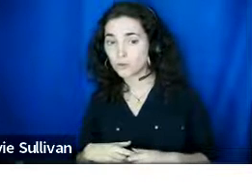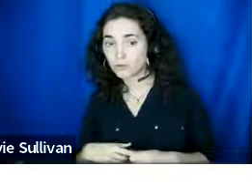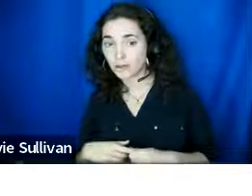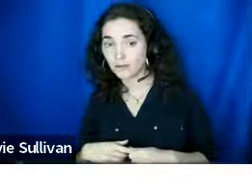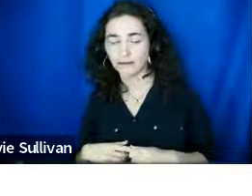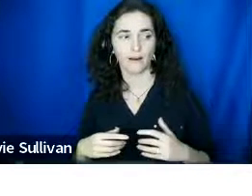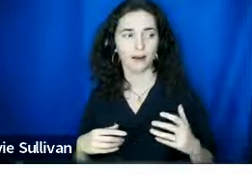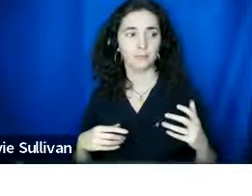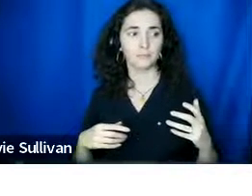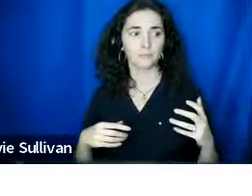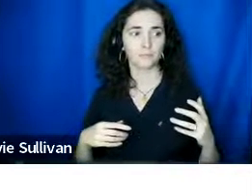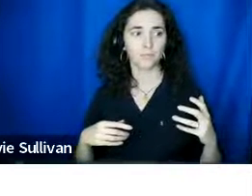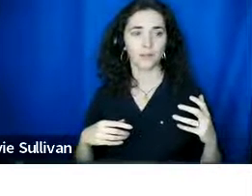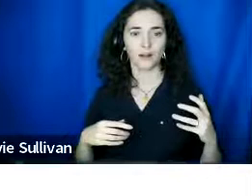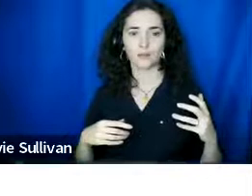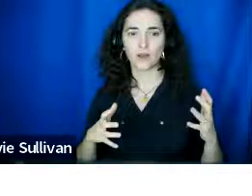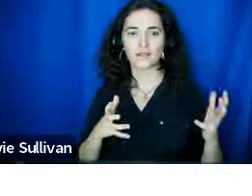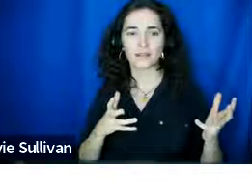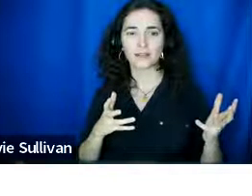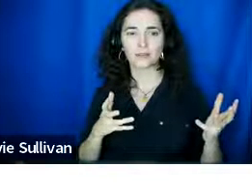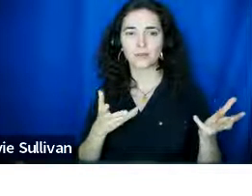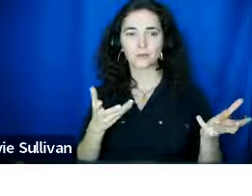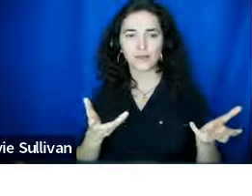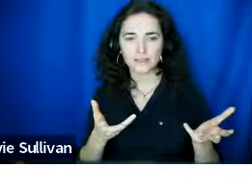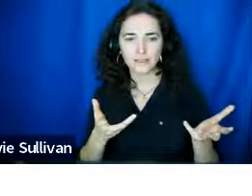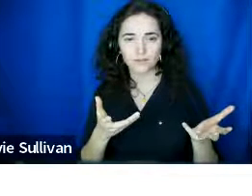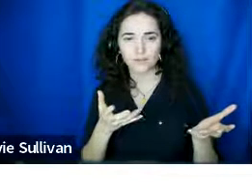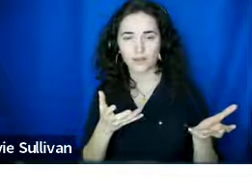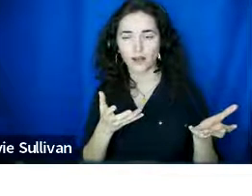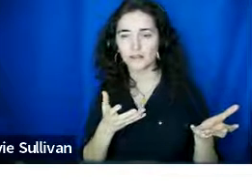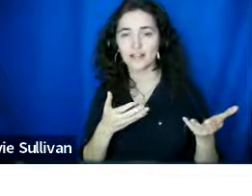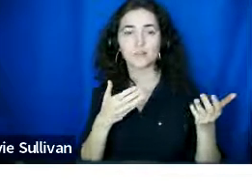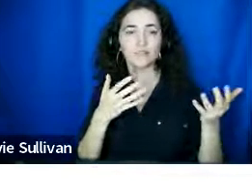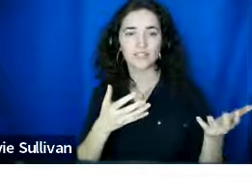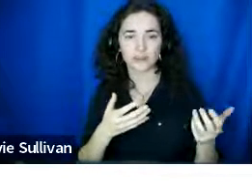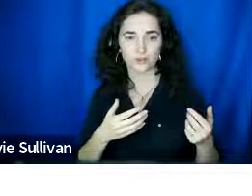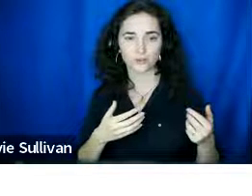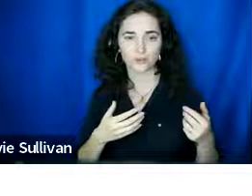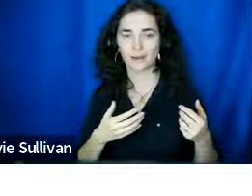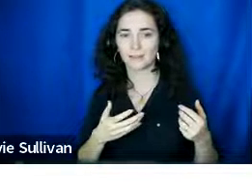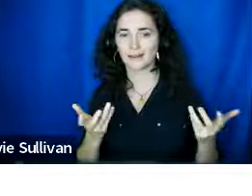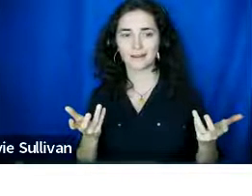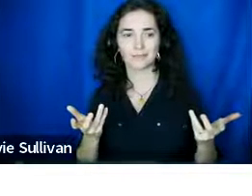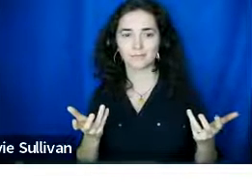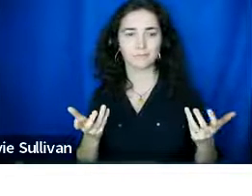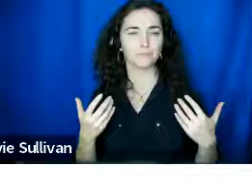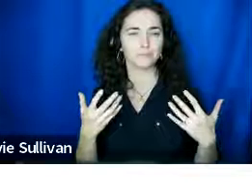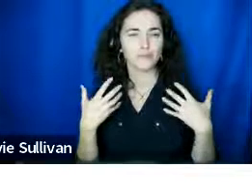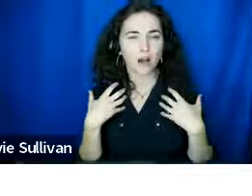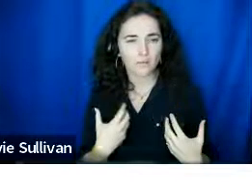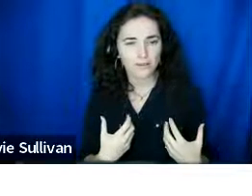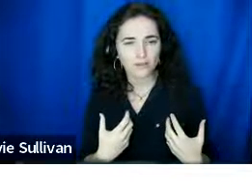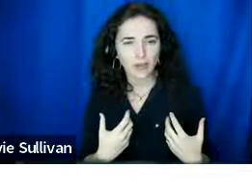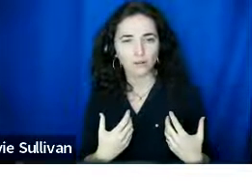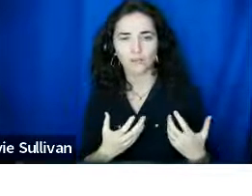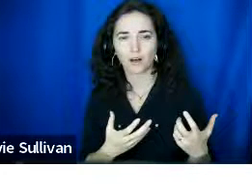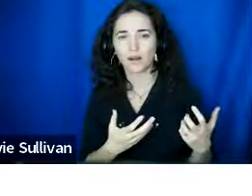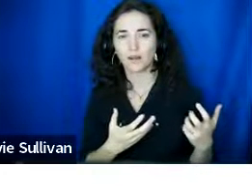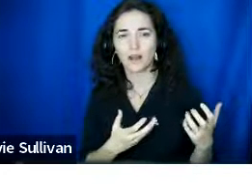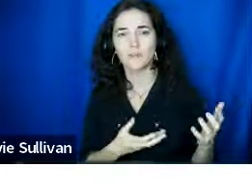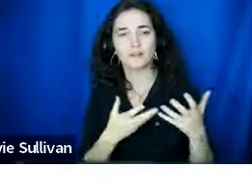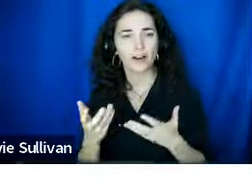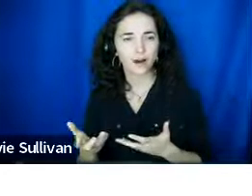What time do you work on Thursday? if you have a relative that you visit a certain time, it can be topics of health or about their house.